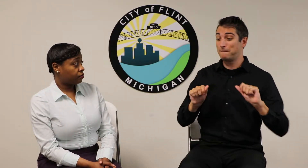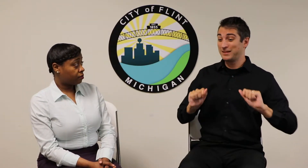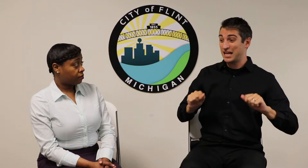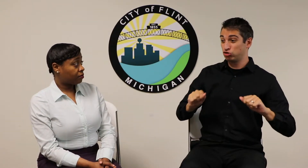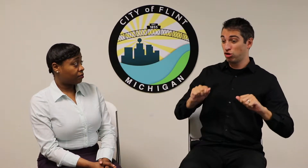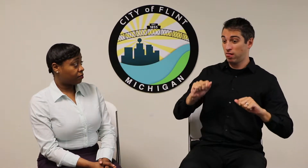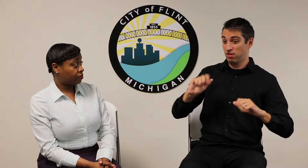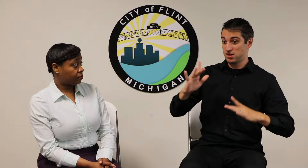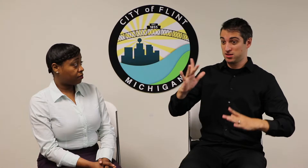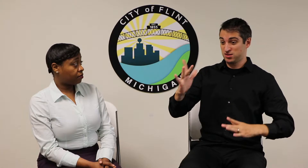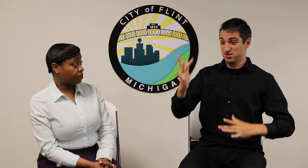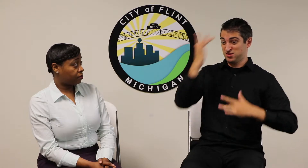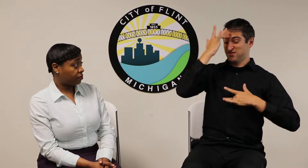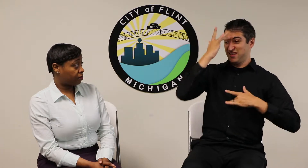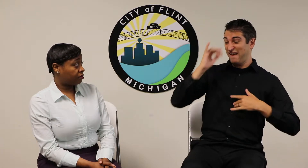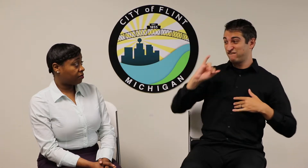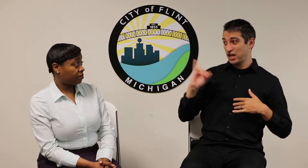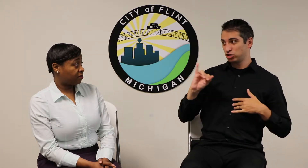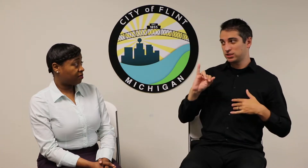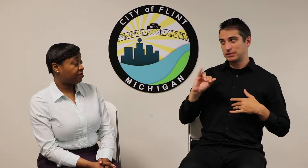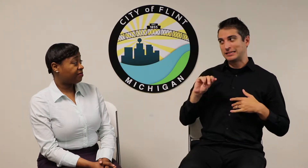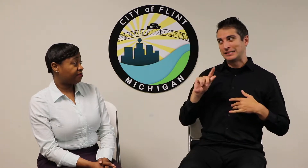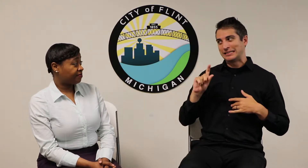important to change them more frequently. We're not sure